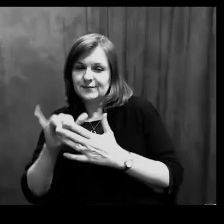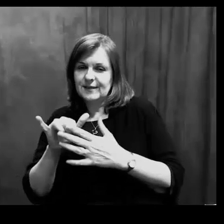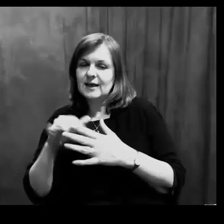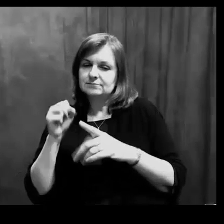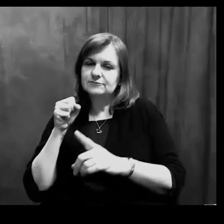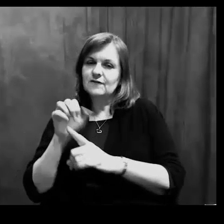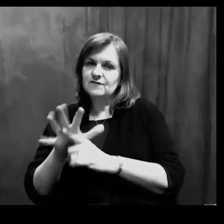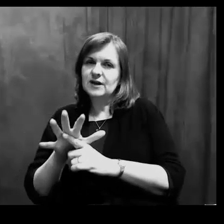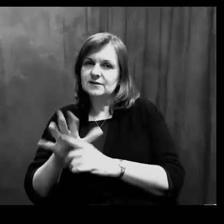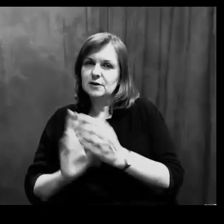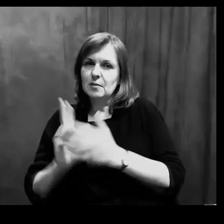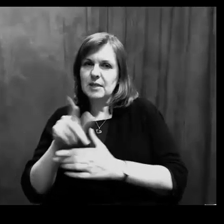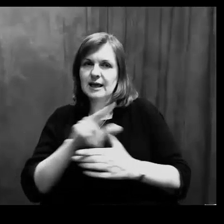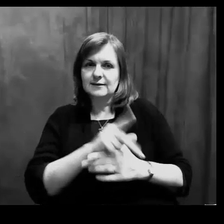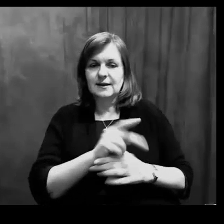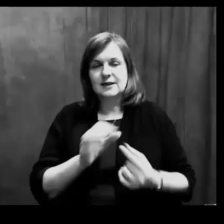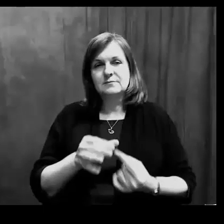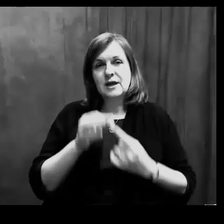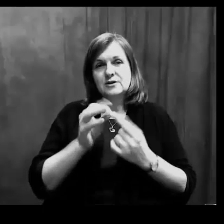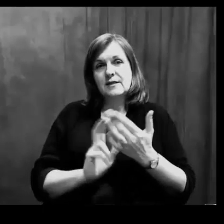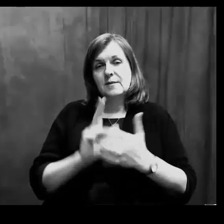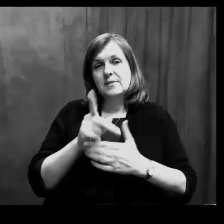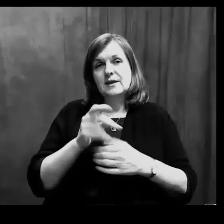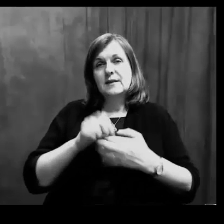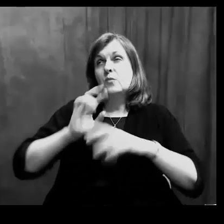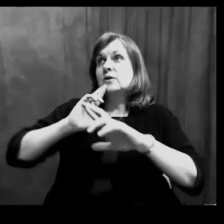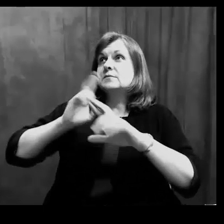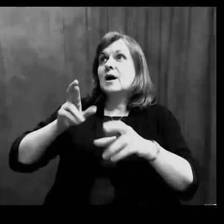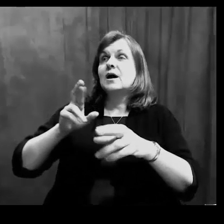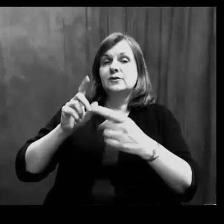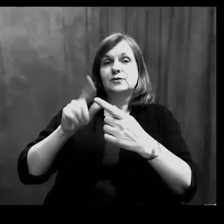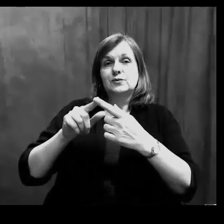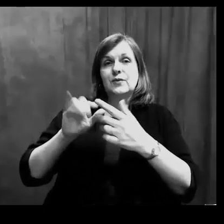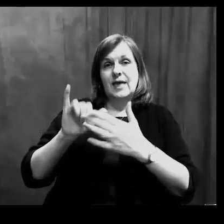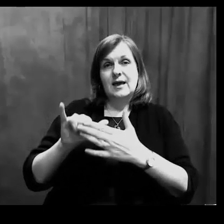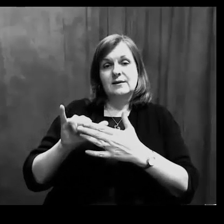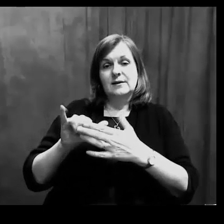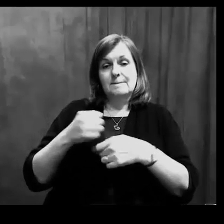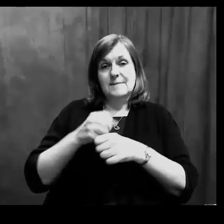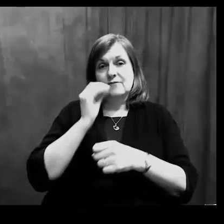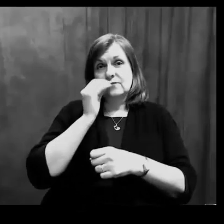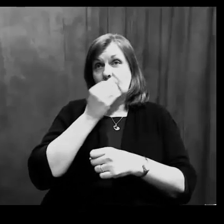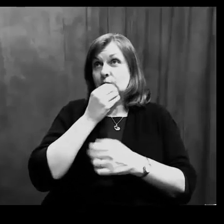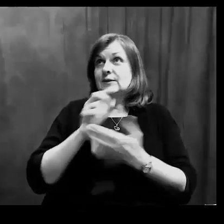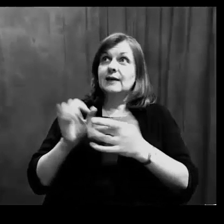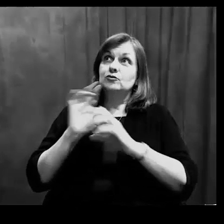this has a strong effect on plants particularly ones that flower in response to that